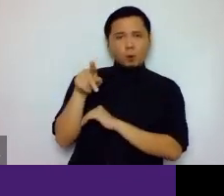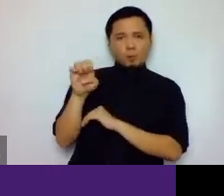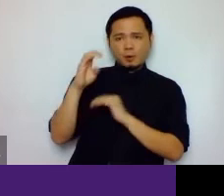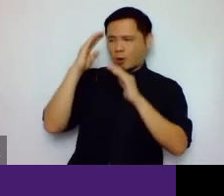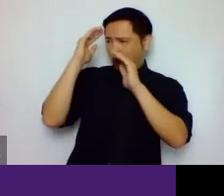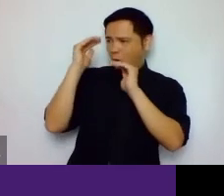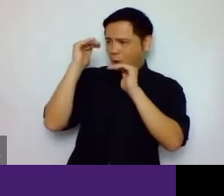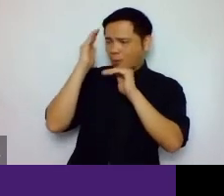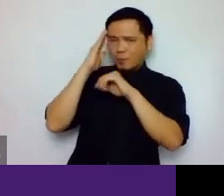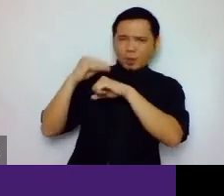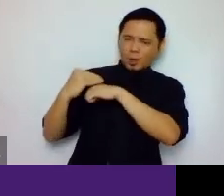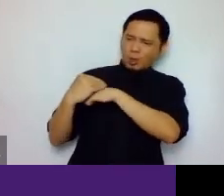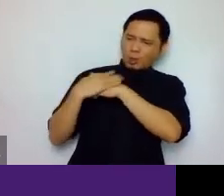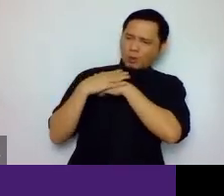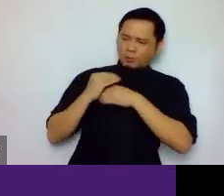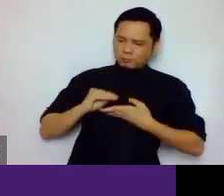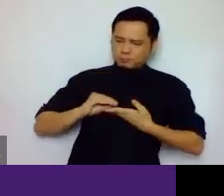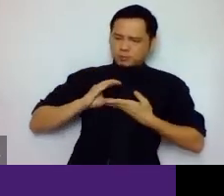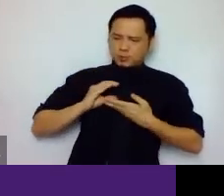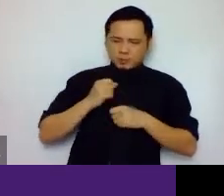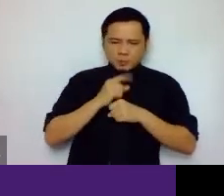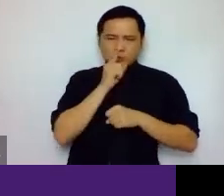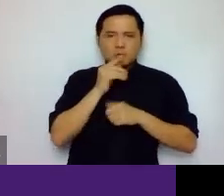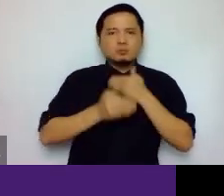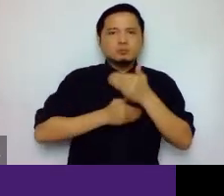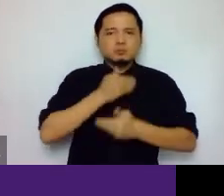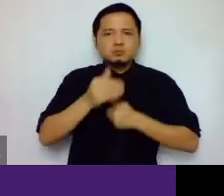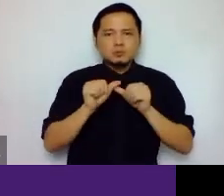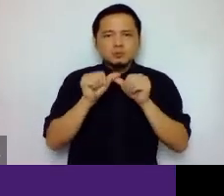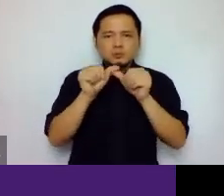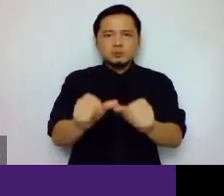Hope is what reassures us that this lockdown is not permanent.